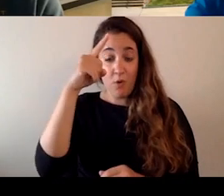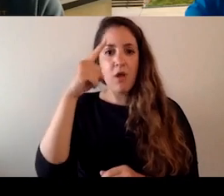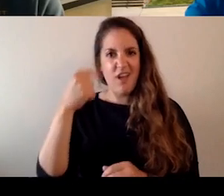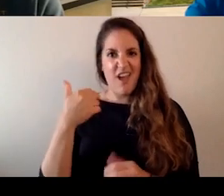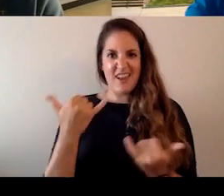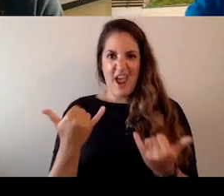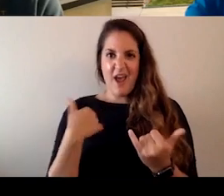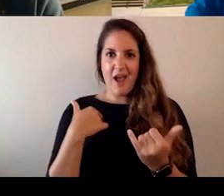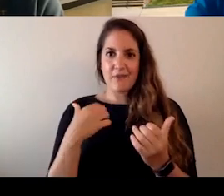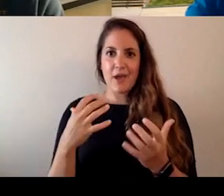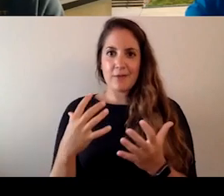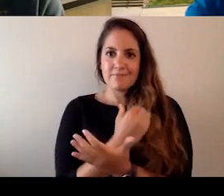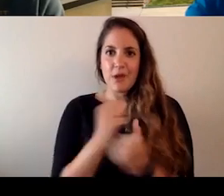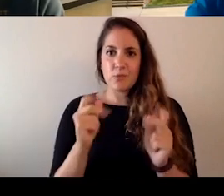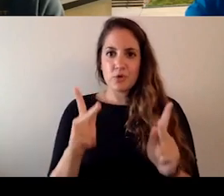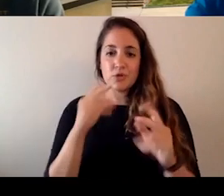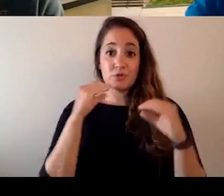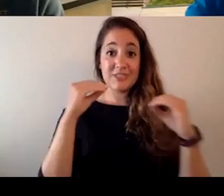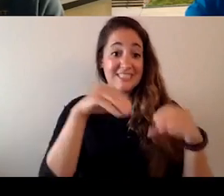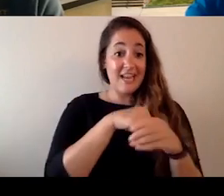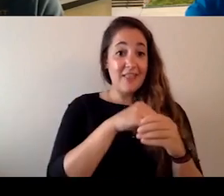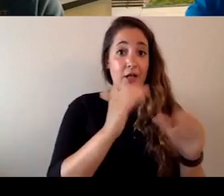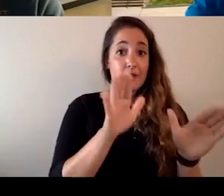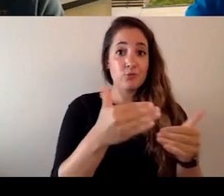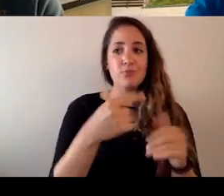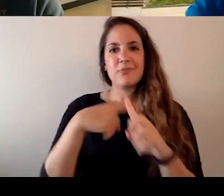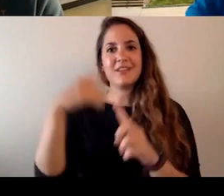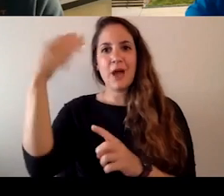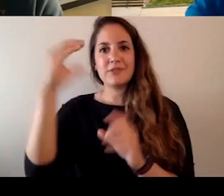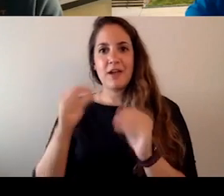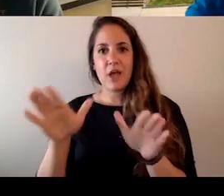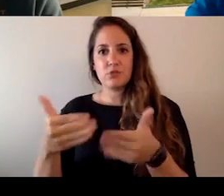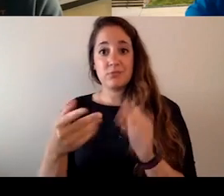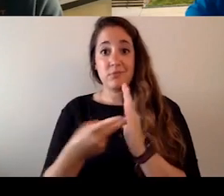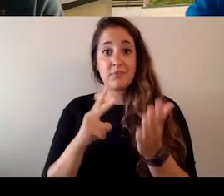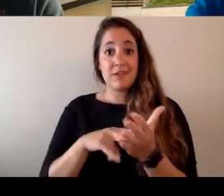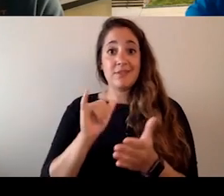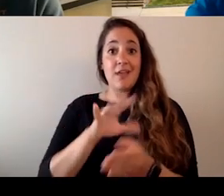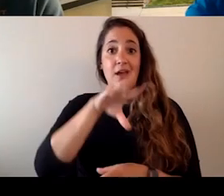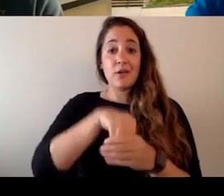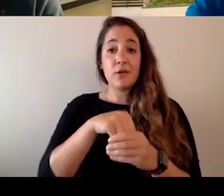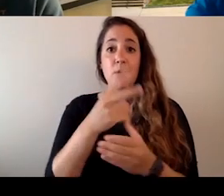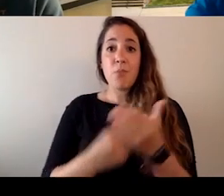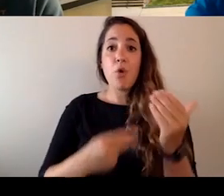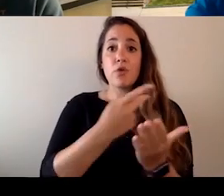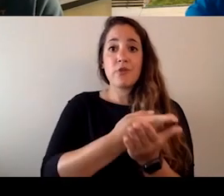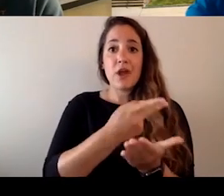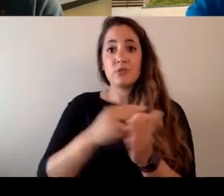had the opportunity to teach inside and outside of the classroom to incorporate students, graduate and undergraduate students, into my research program.